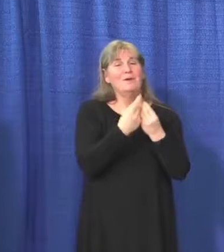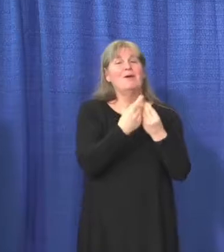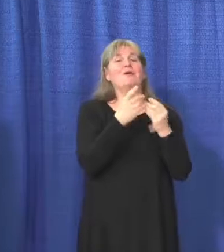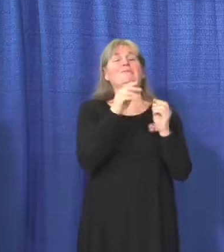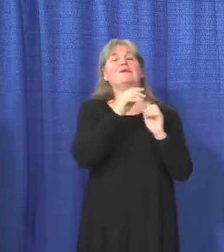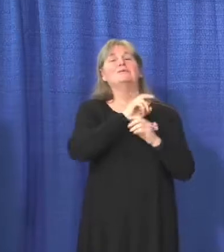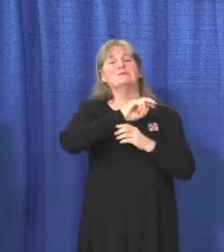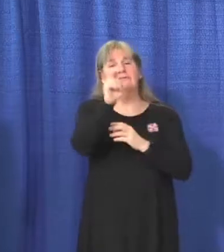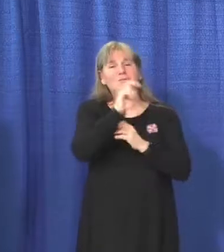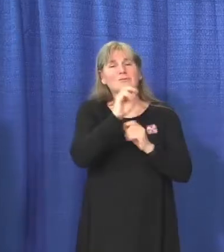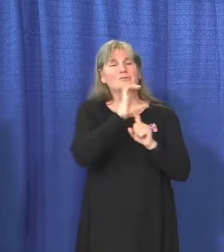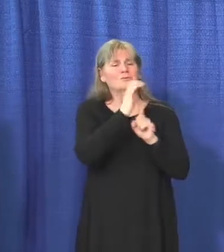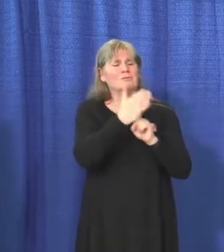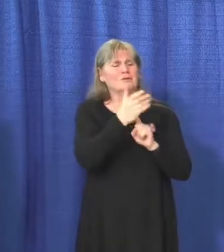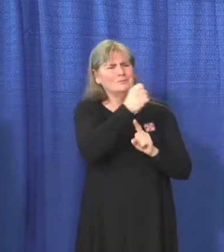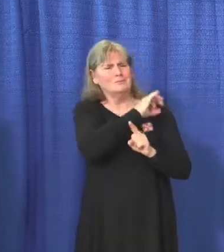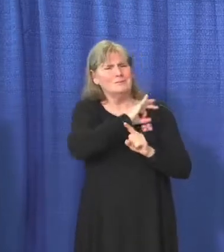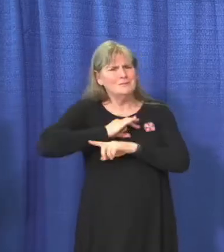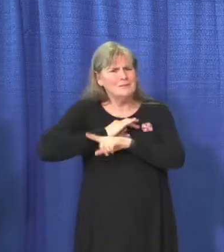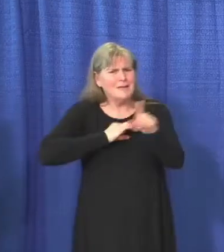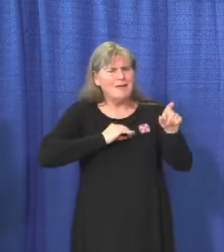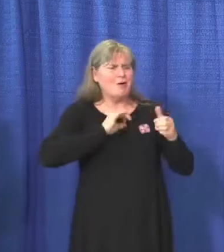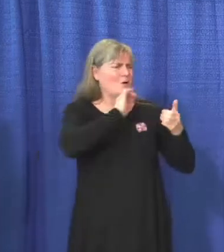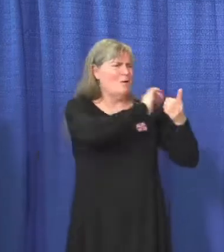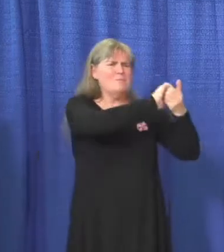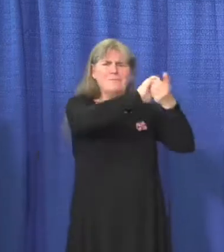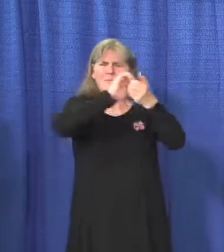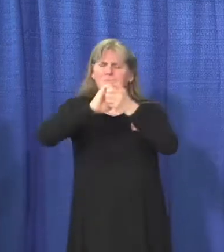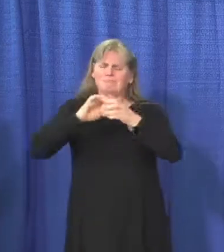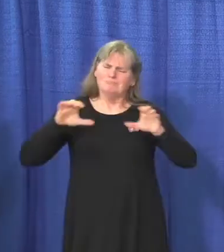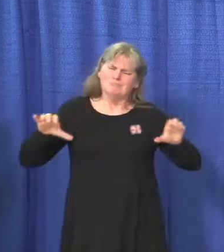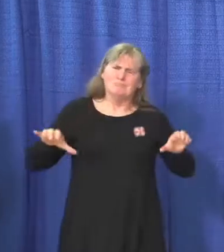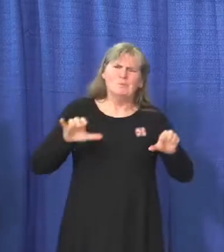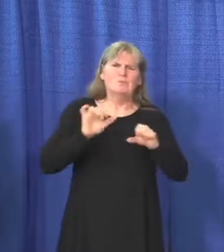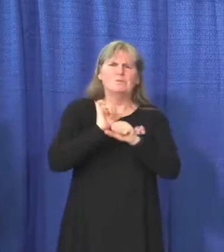partners for all their hard work that they put into this.